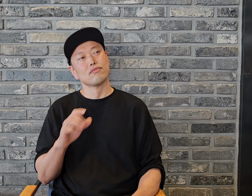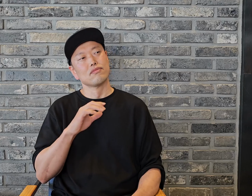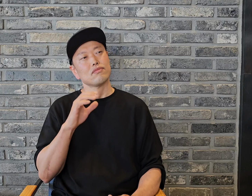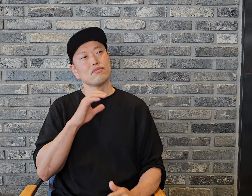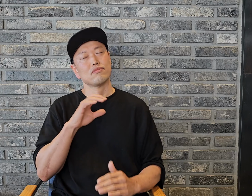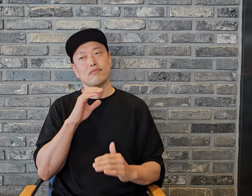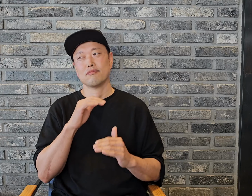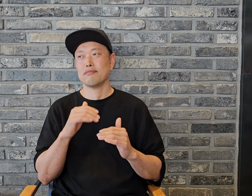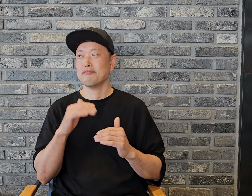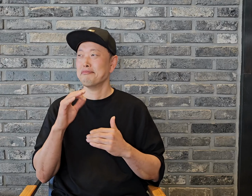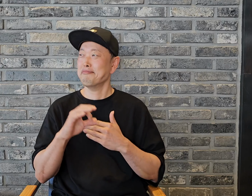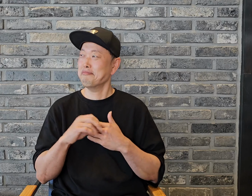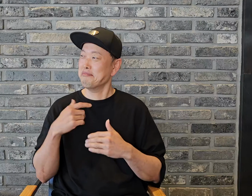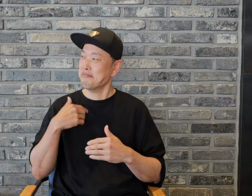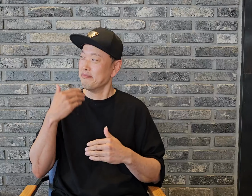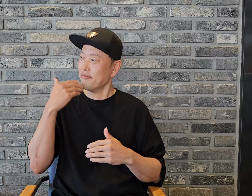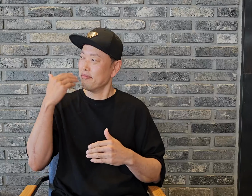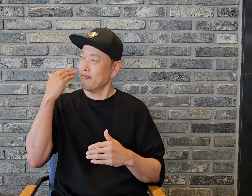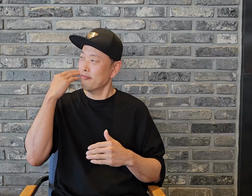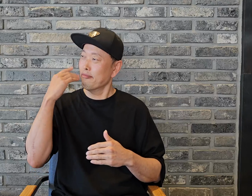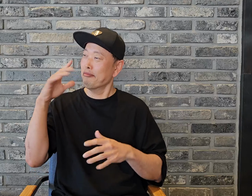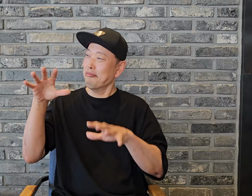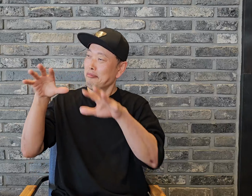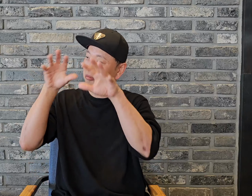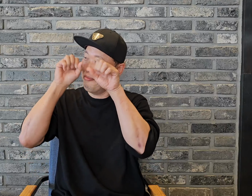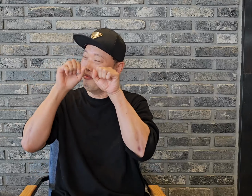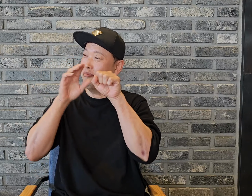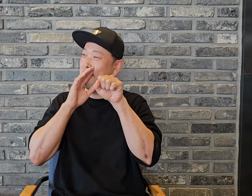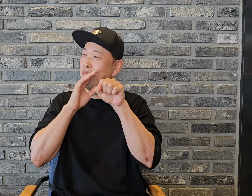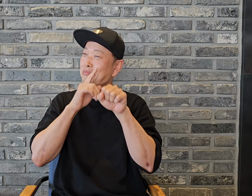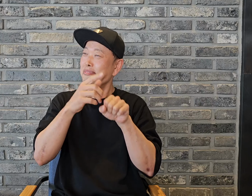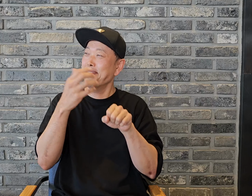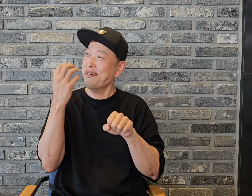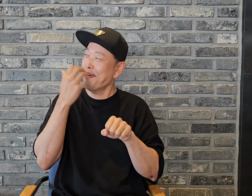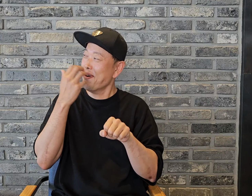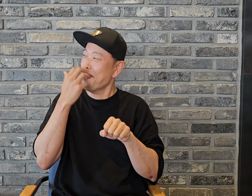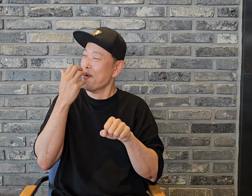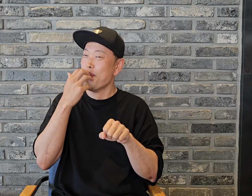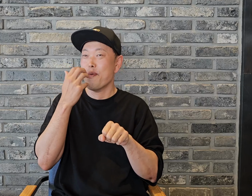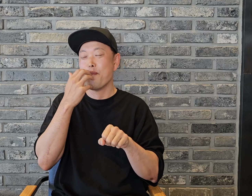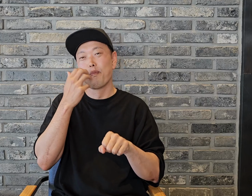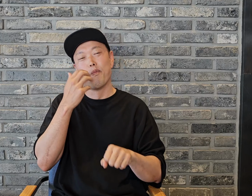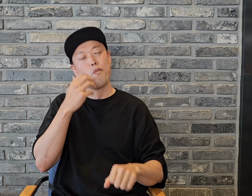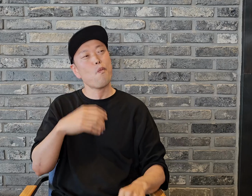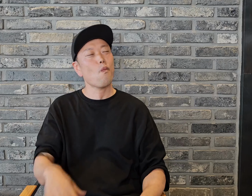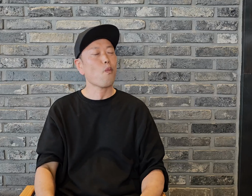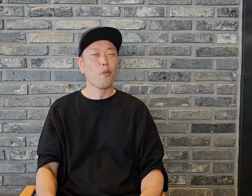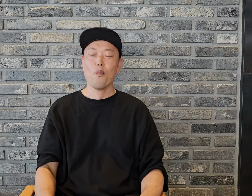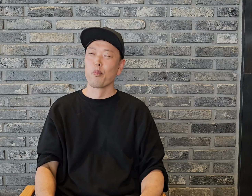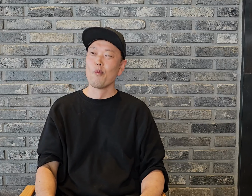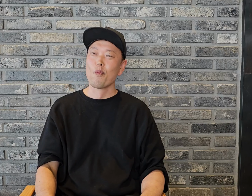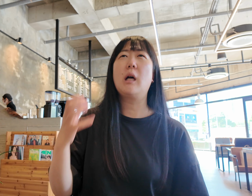It would have been better if I had grown up deaf, but it didn't work out well if you grew up with hearing people... Oh,,,